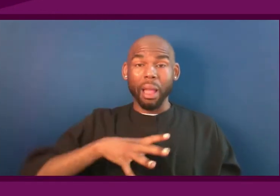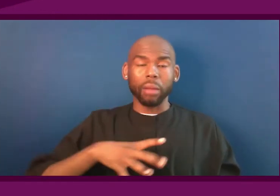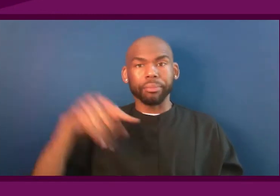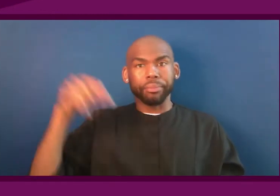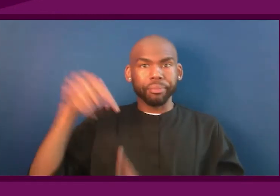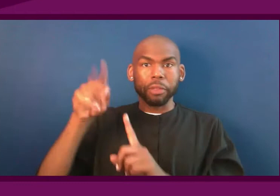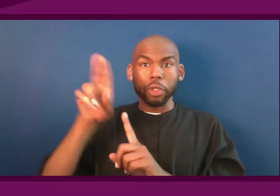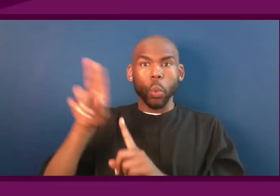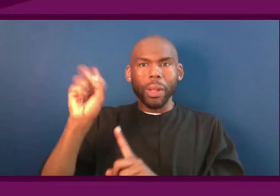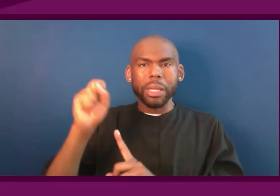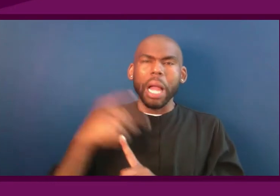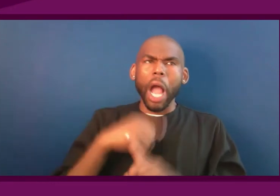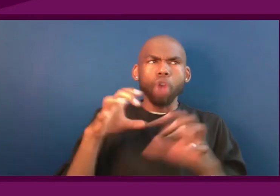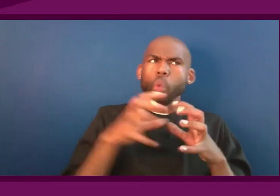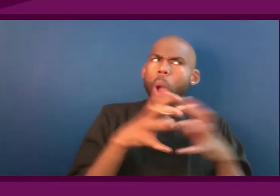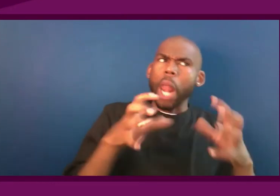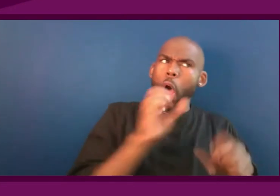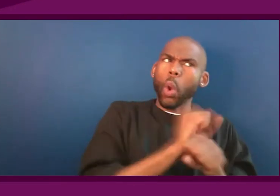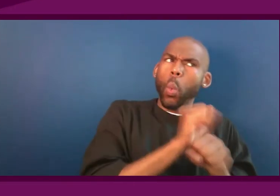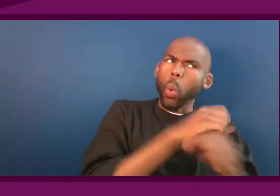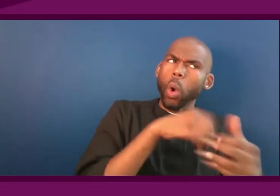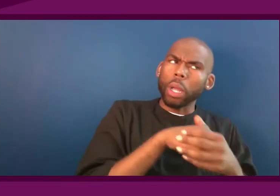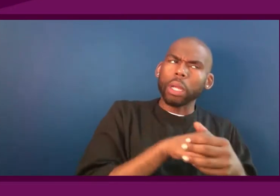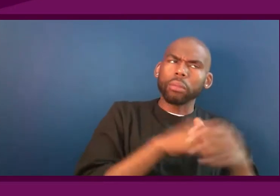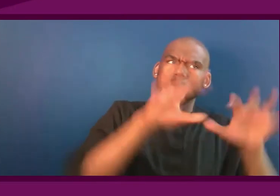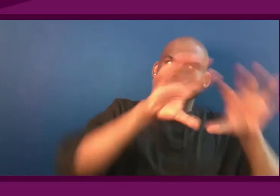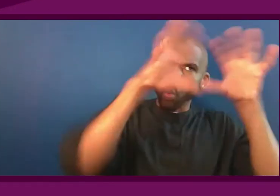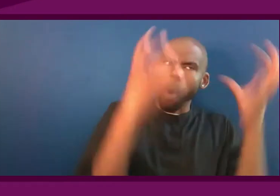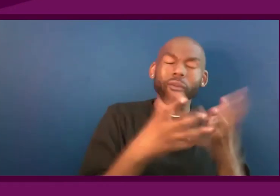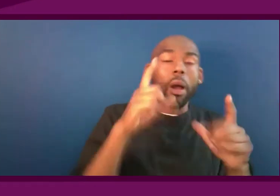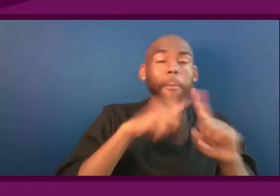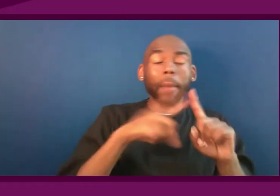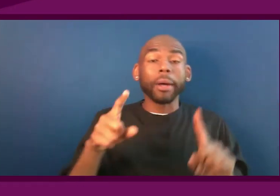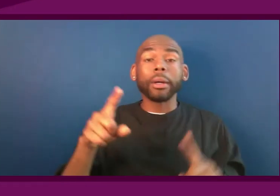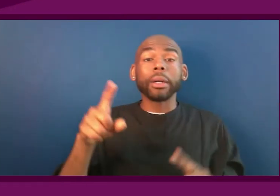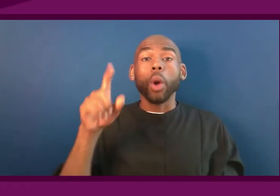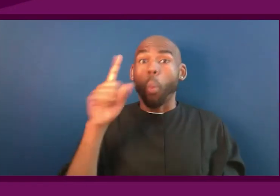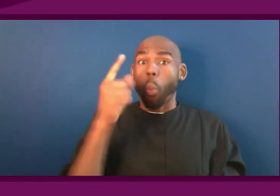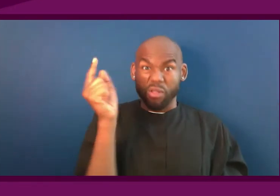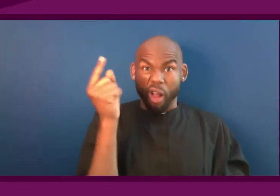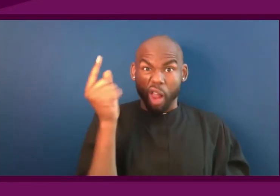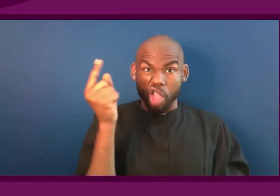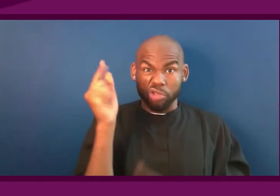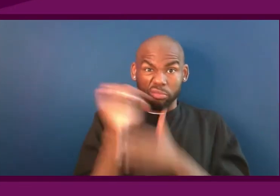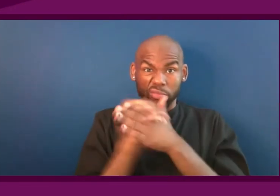But when you start looking at my sisters in the other groups, my sisters, that... My black